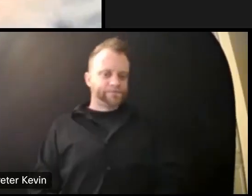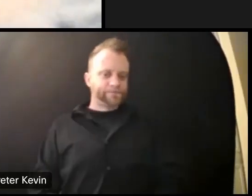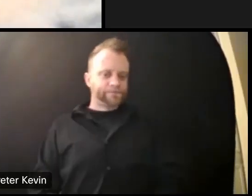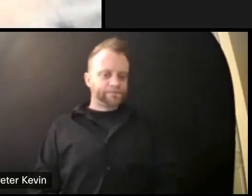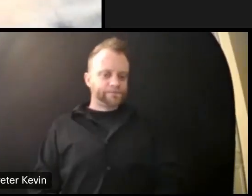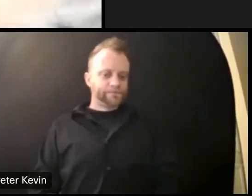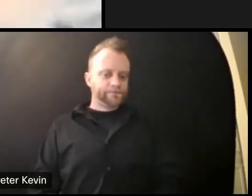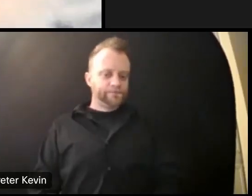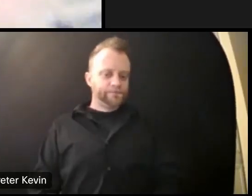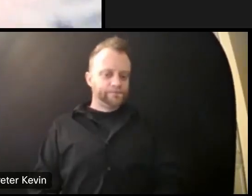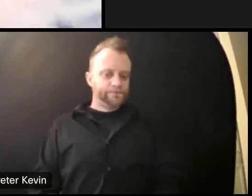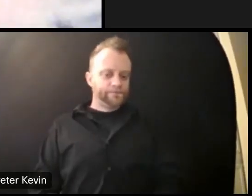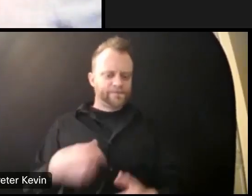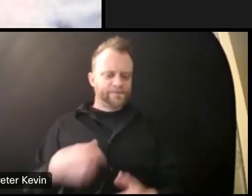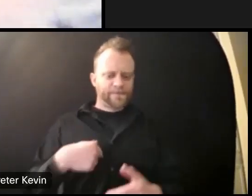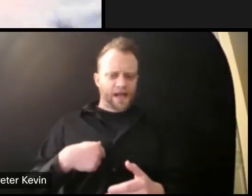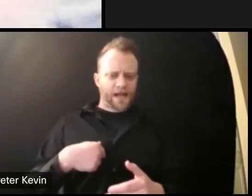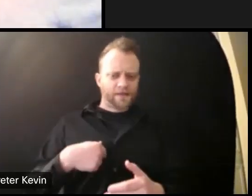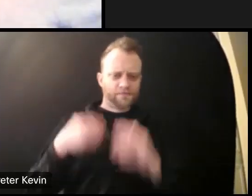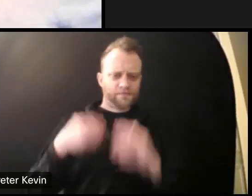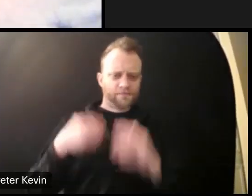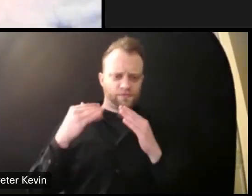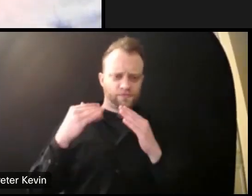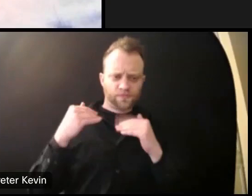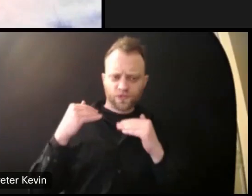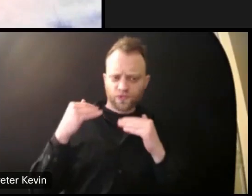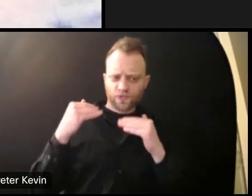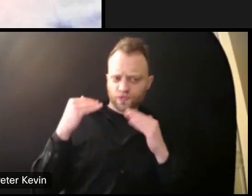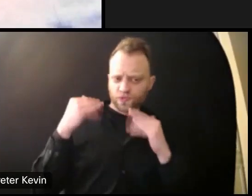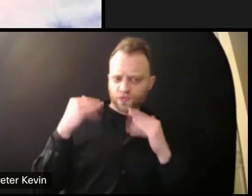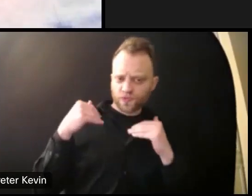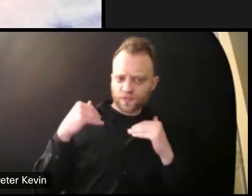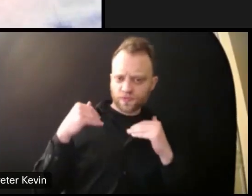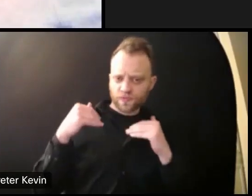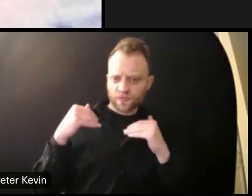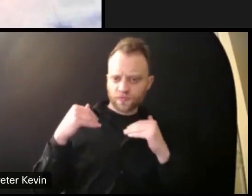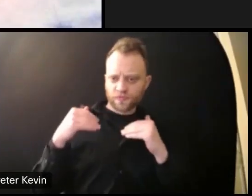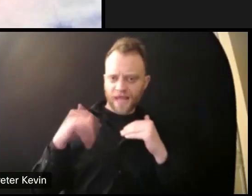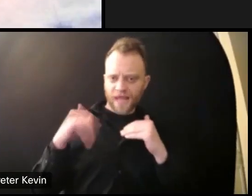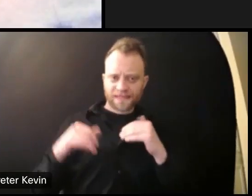of that, all that sort of carries through, so we have a bank account, we don't, you know,